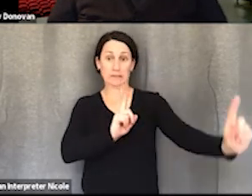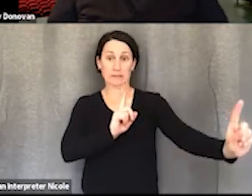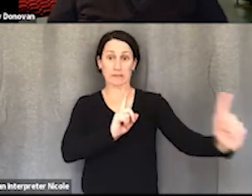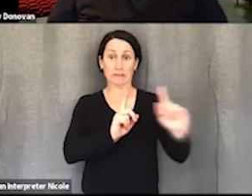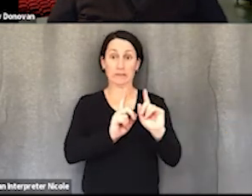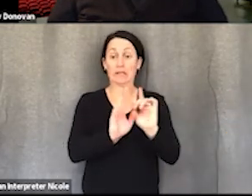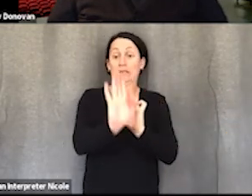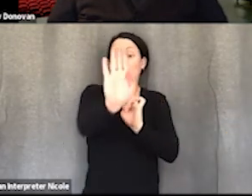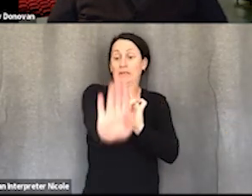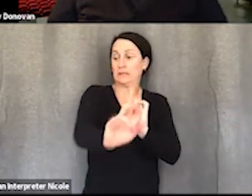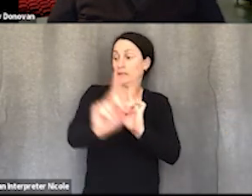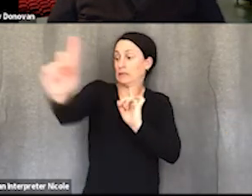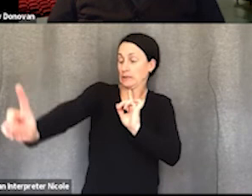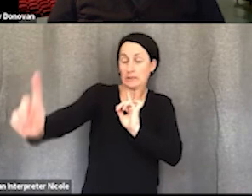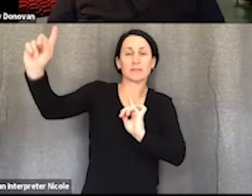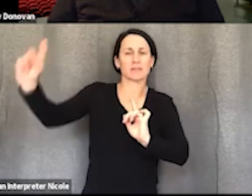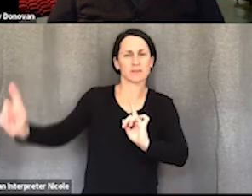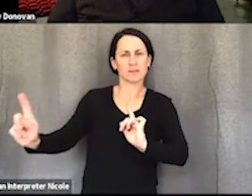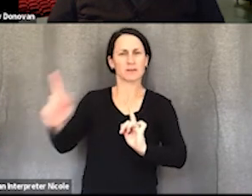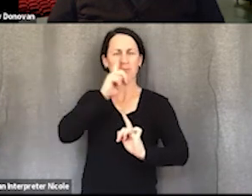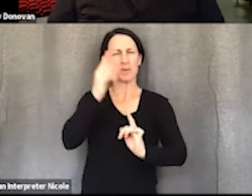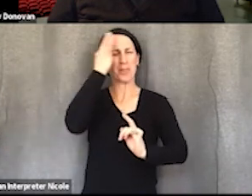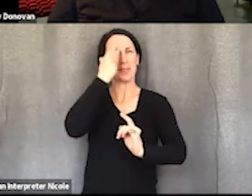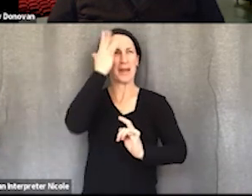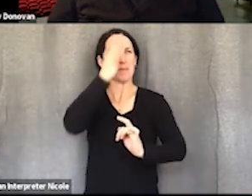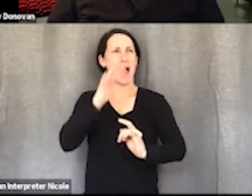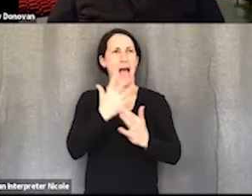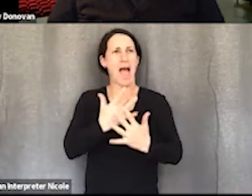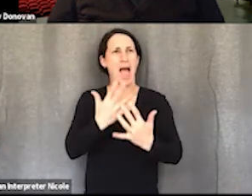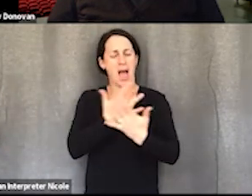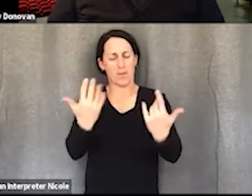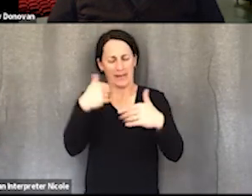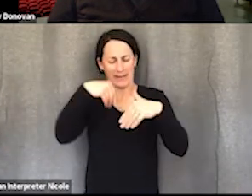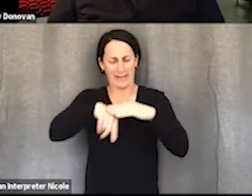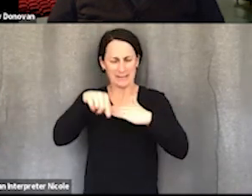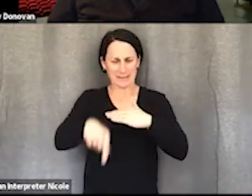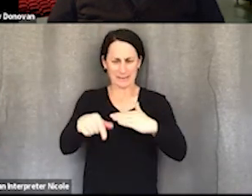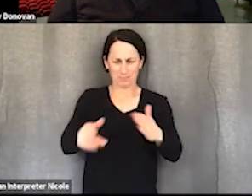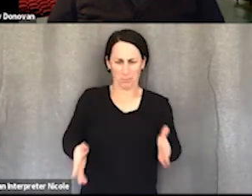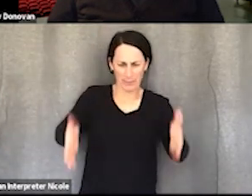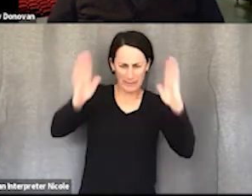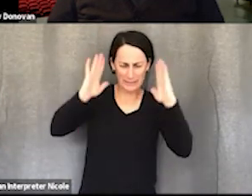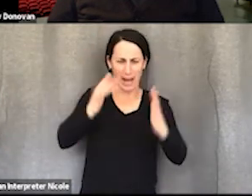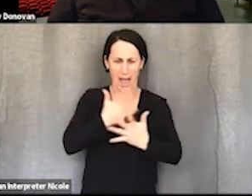conceptualise a per centage capacity, as opposed to a square metres capacity. People feel slight slightly